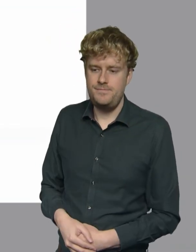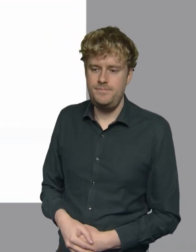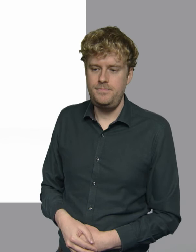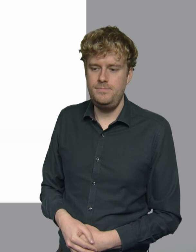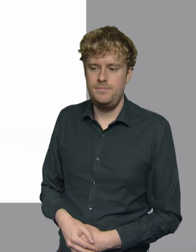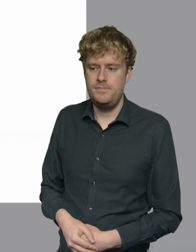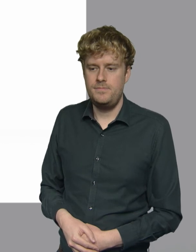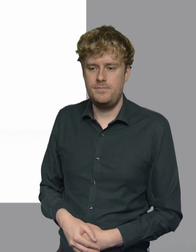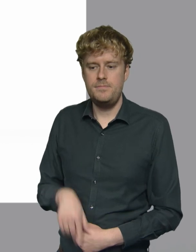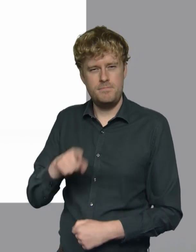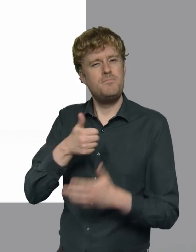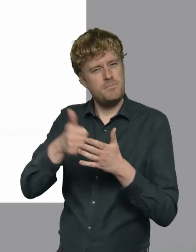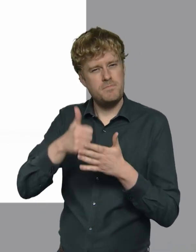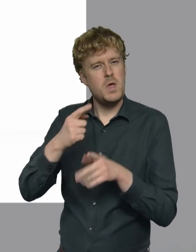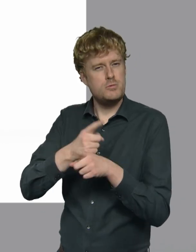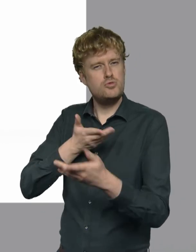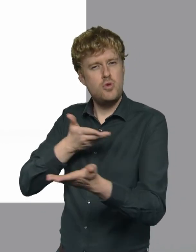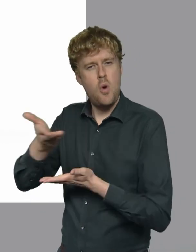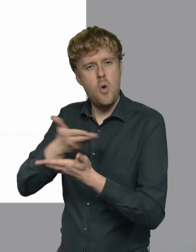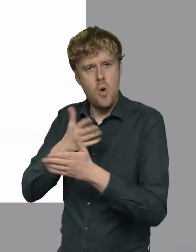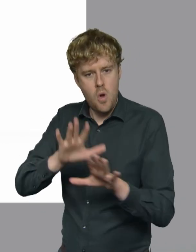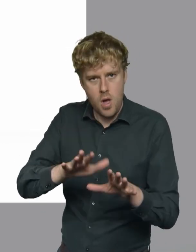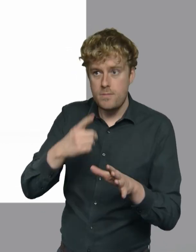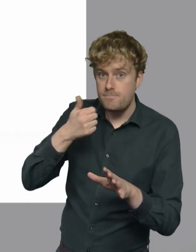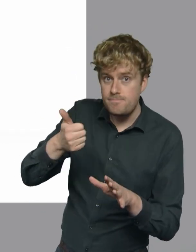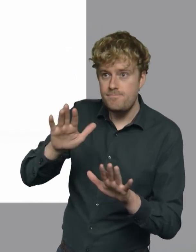reassure the casualty throughout each stage of treatment and keep them calm.